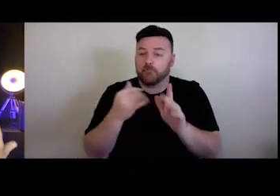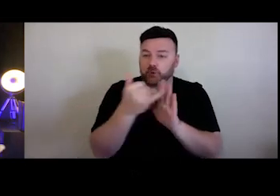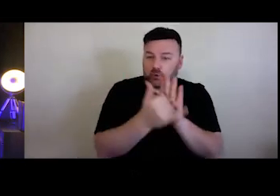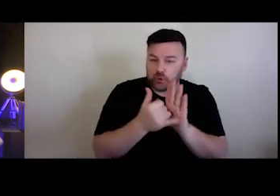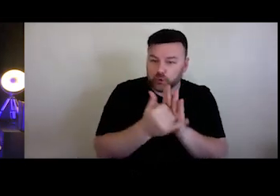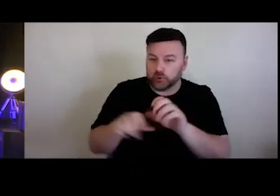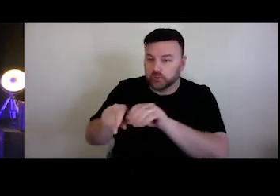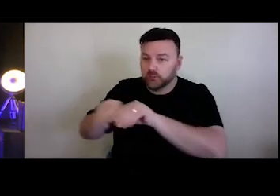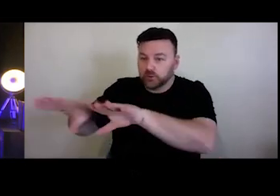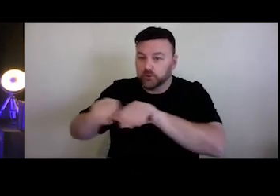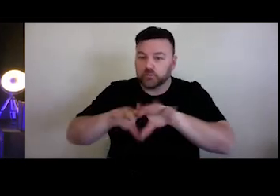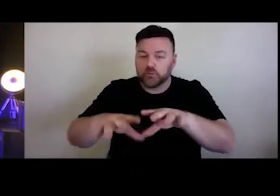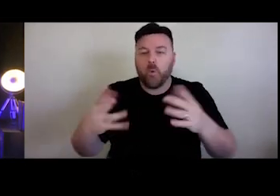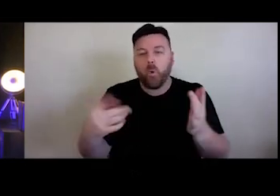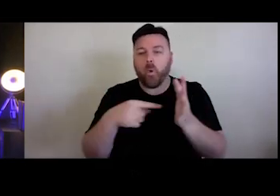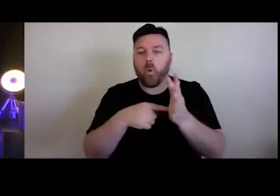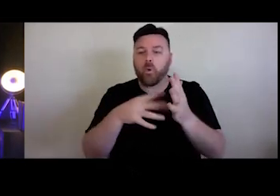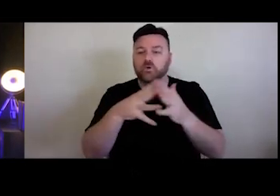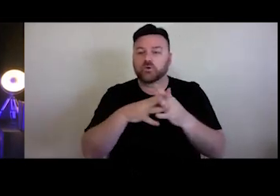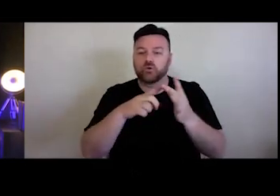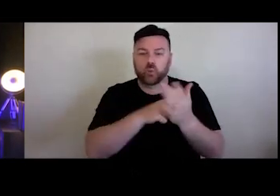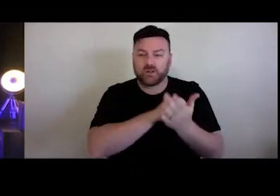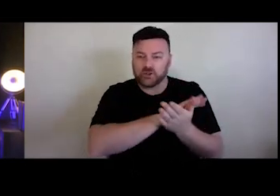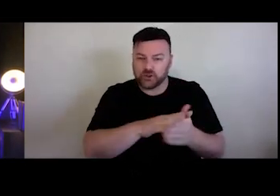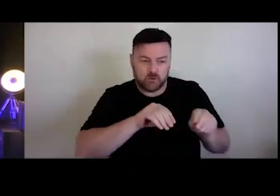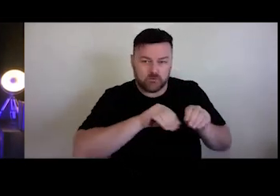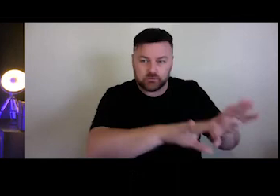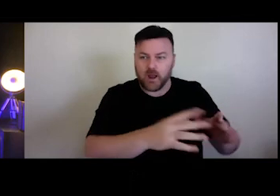sources like Twitch, some people want to stream to. So what I like to